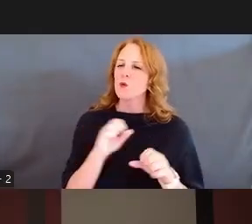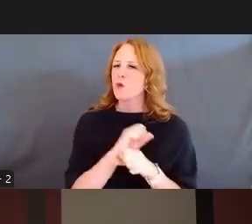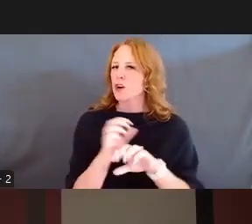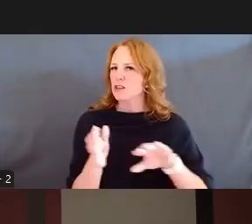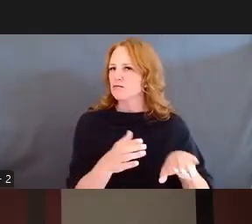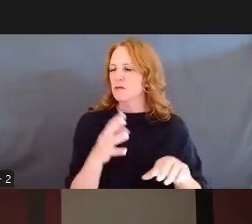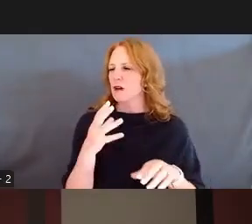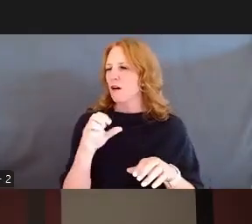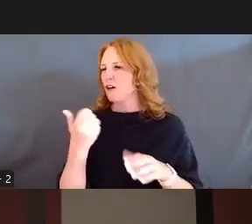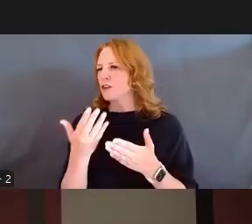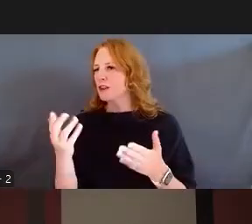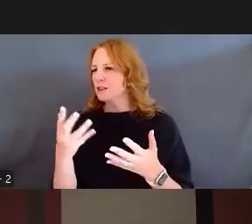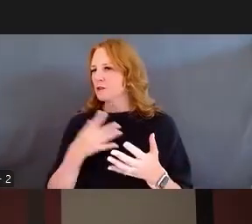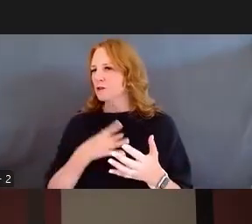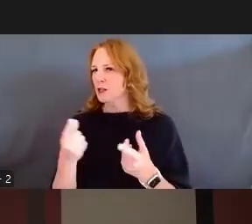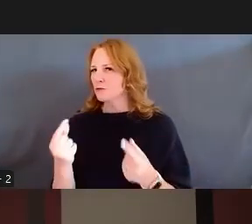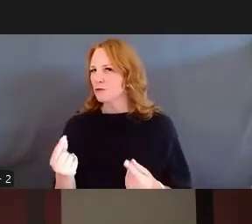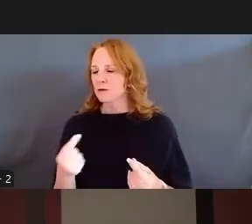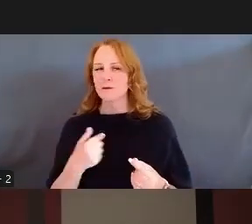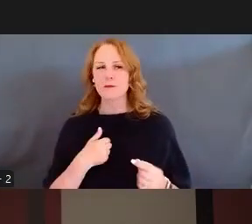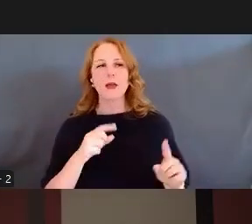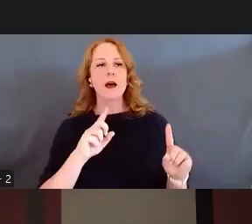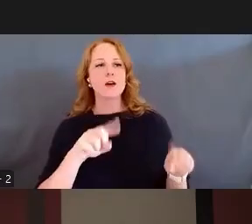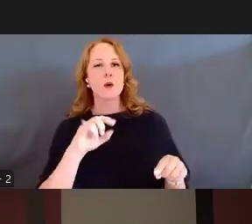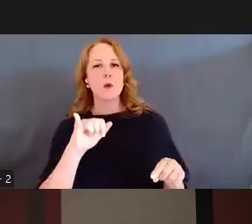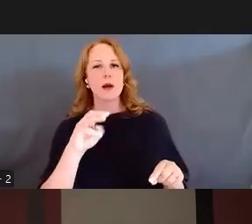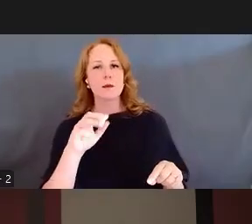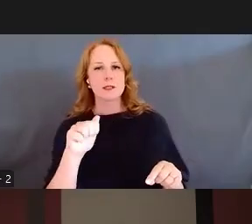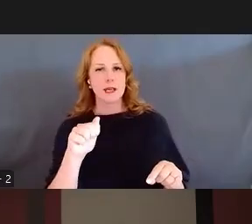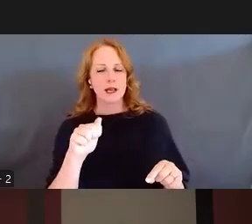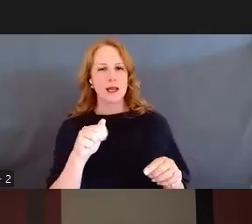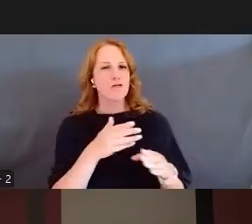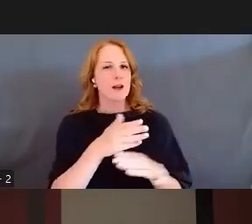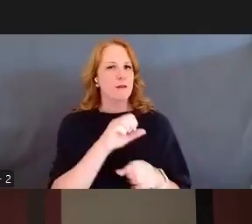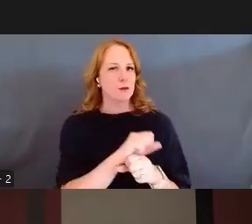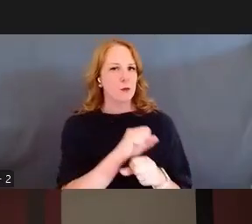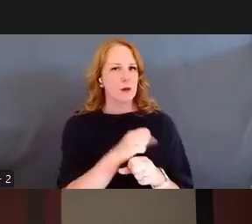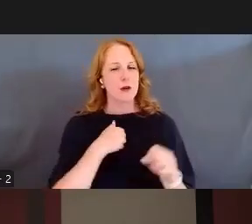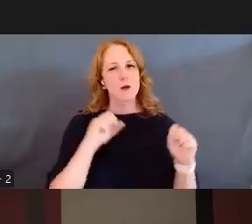some things that you like to do? Uh I go to the YMCA right after work and I work out there for a